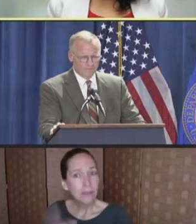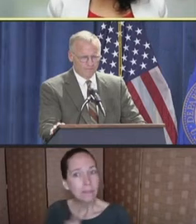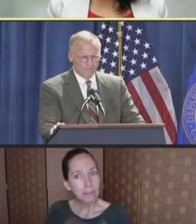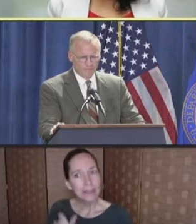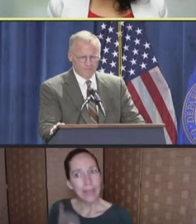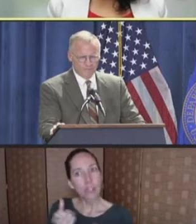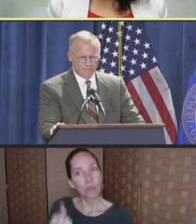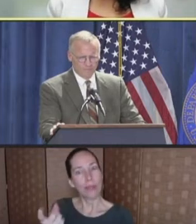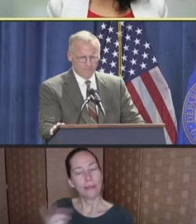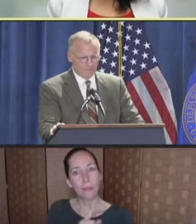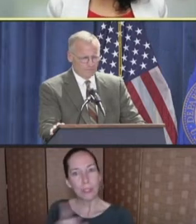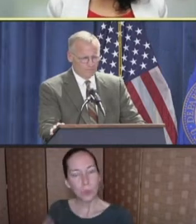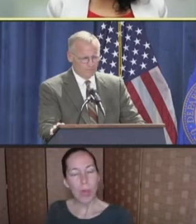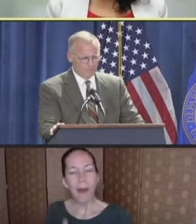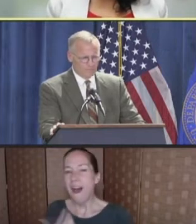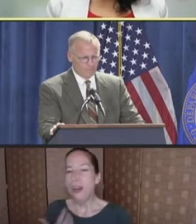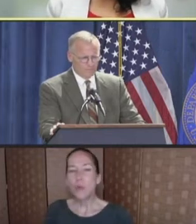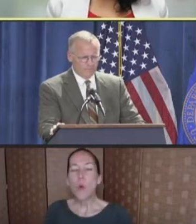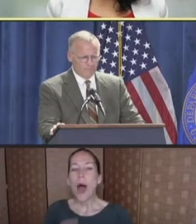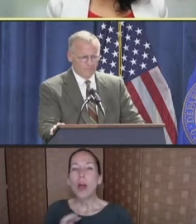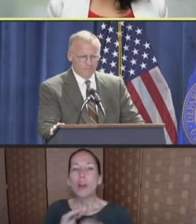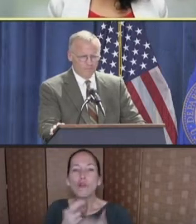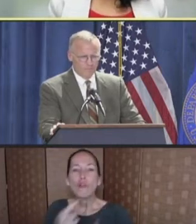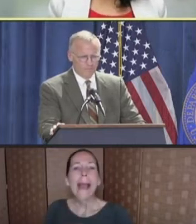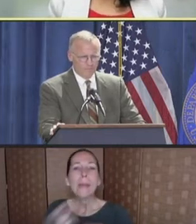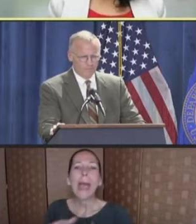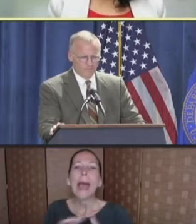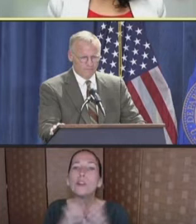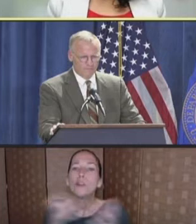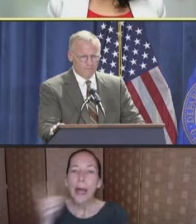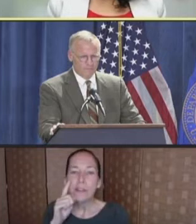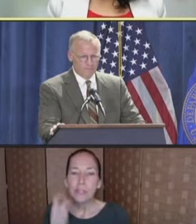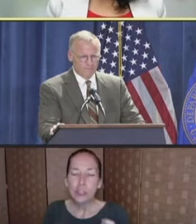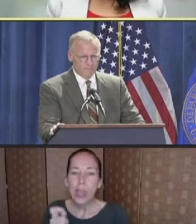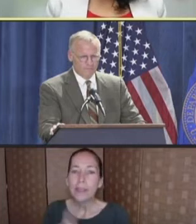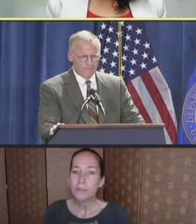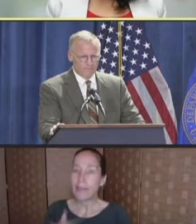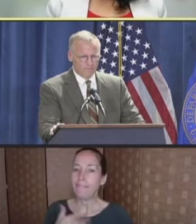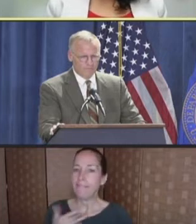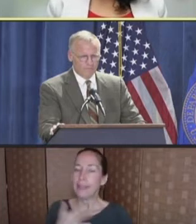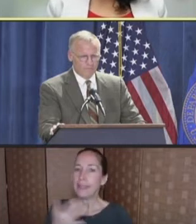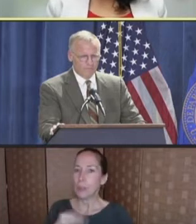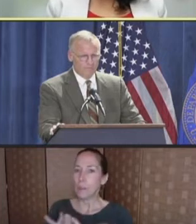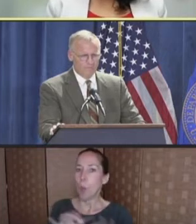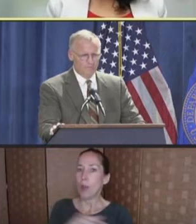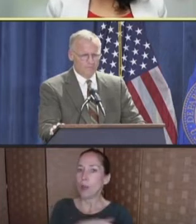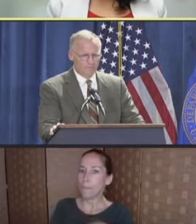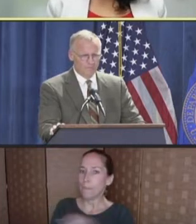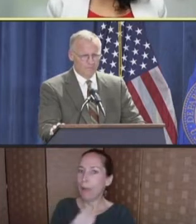for change, but just the empowering of other leaders in diverse groups and sectors, whether